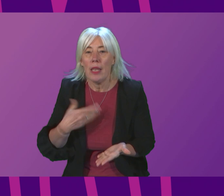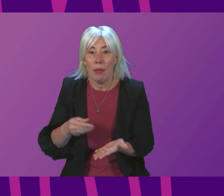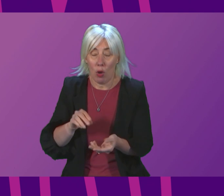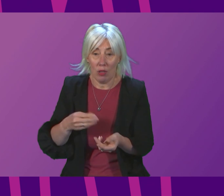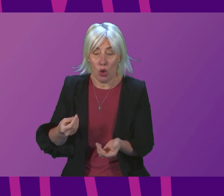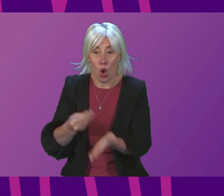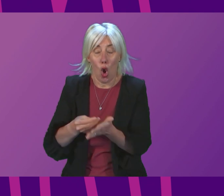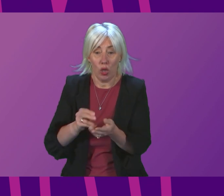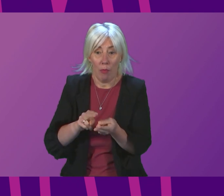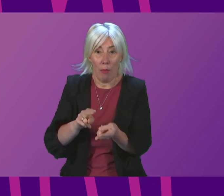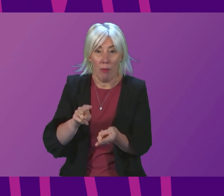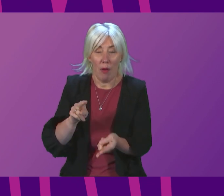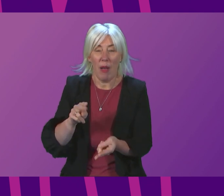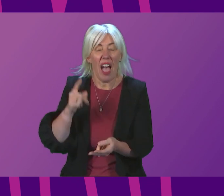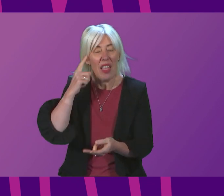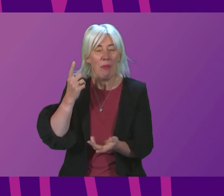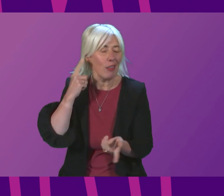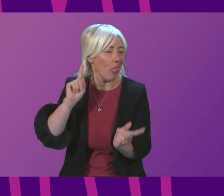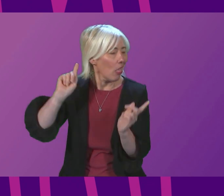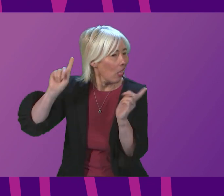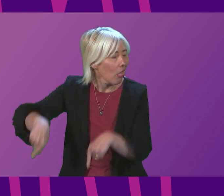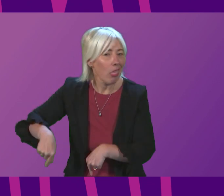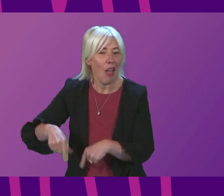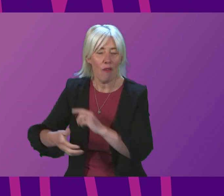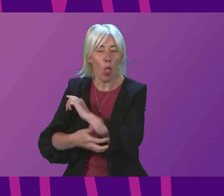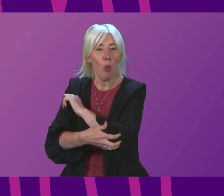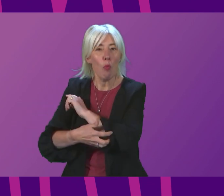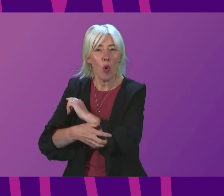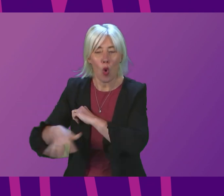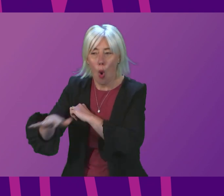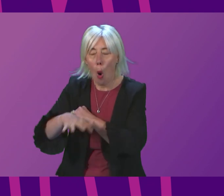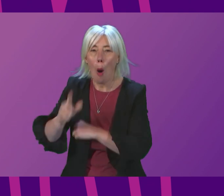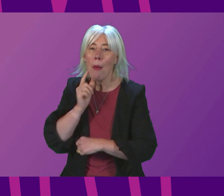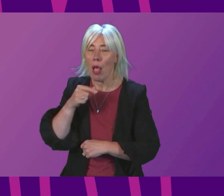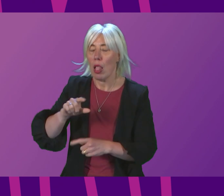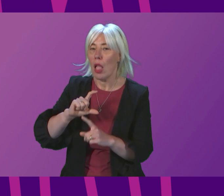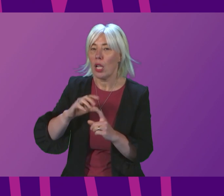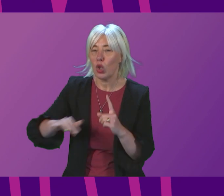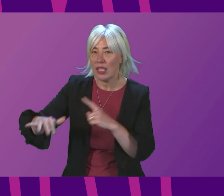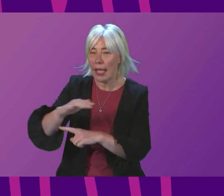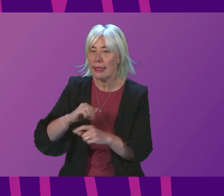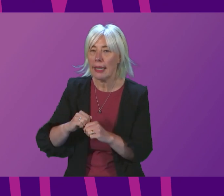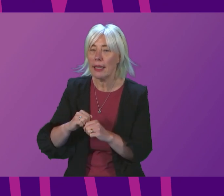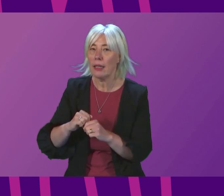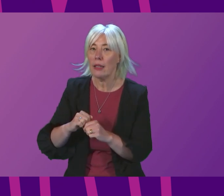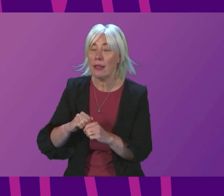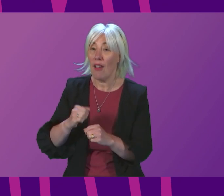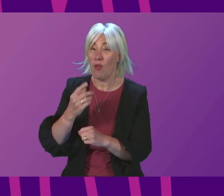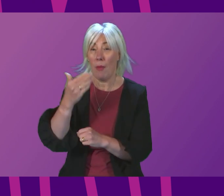It showed a callous disregard for the poorest in our society. Despite the largest annual fall in living standards since the 1950s, as confirmed by